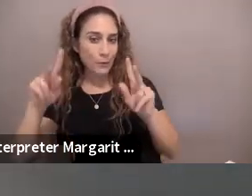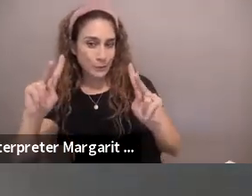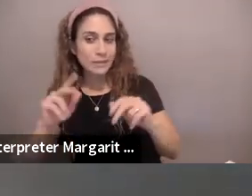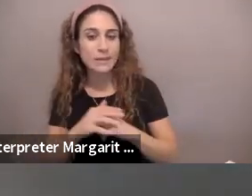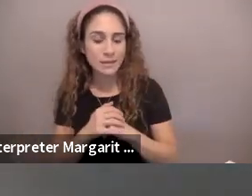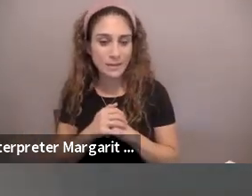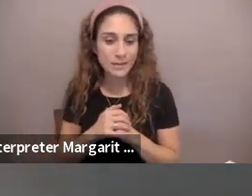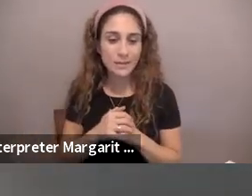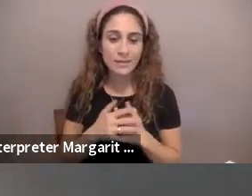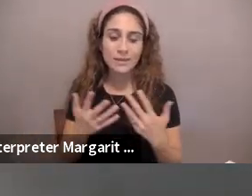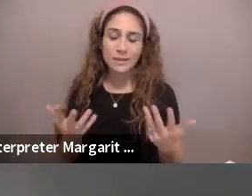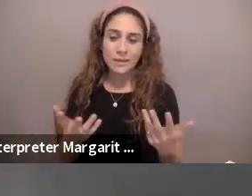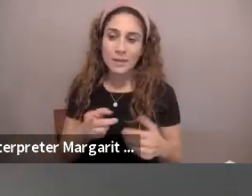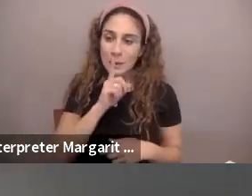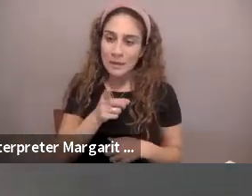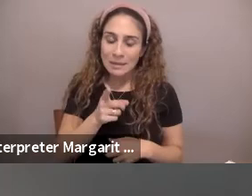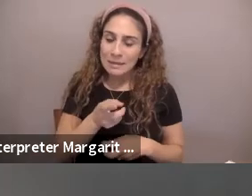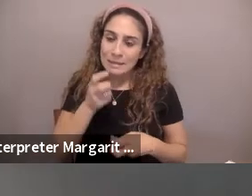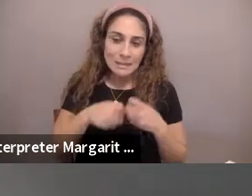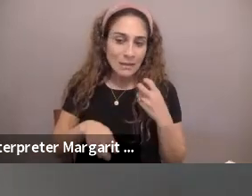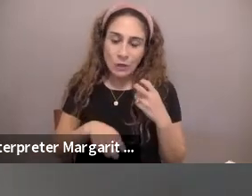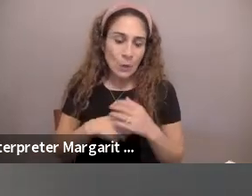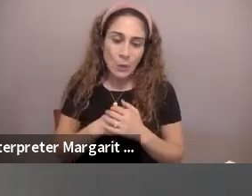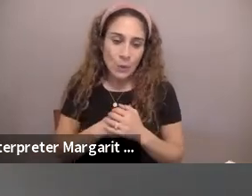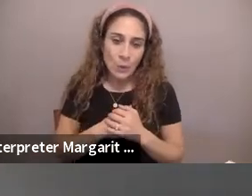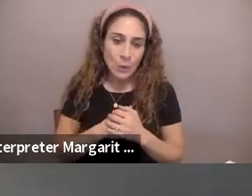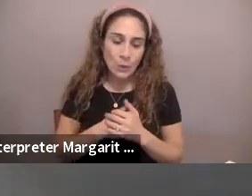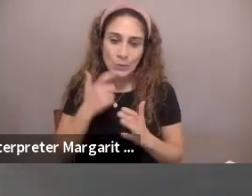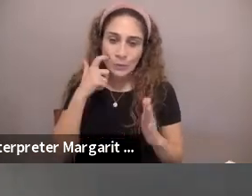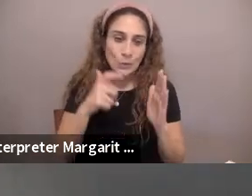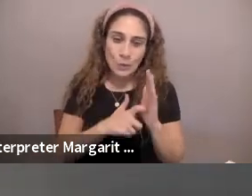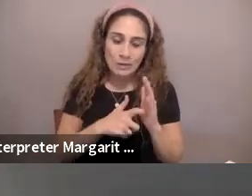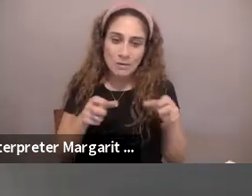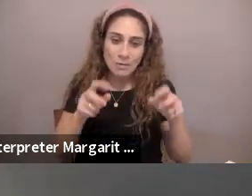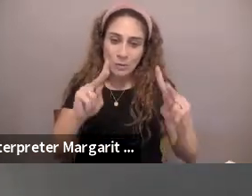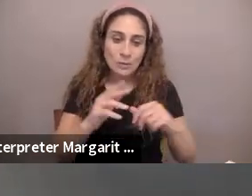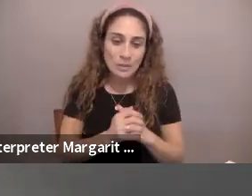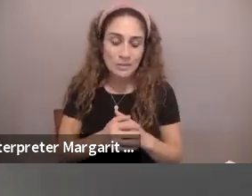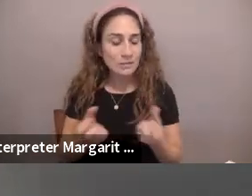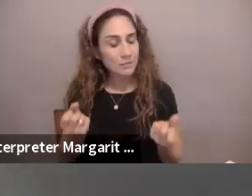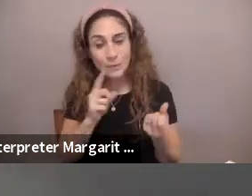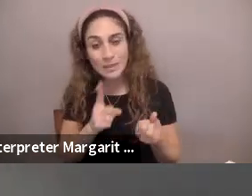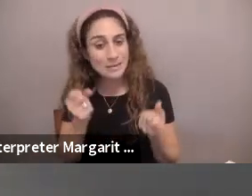I have to say it was difficult to find an opportunity that distance learning has provided there have been many struggles. But I will say,